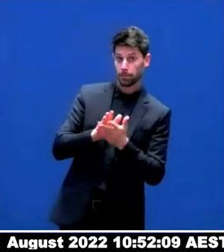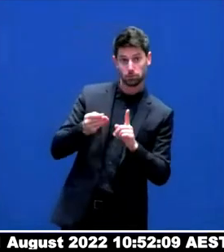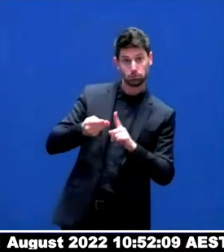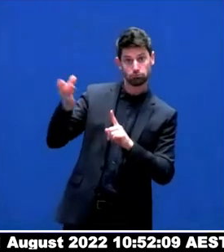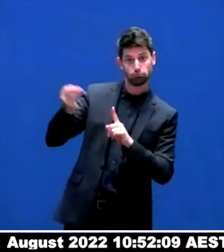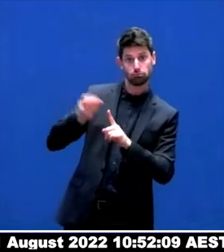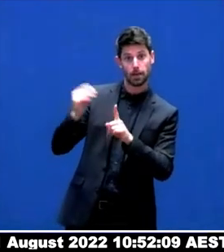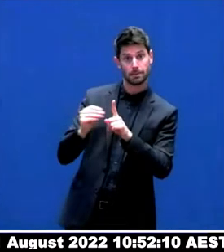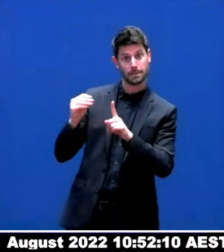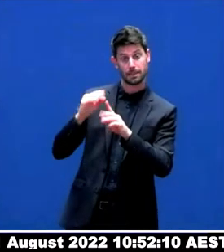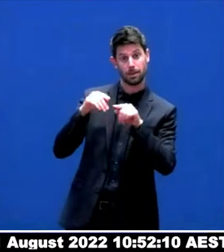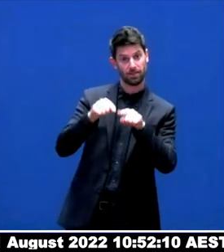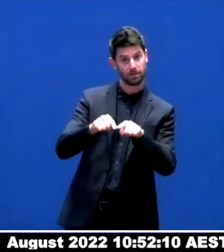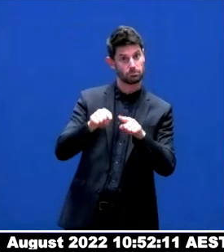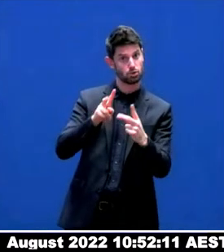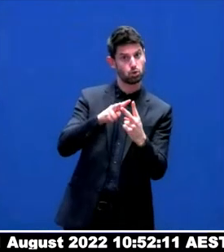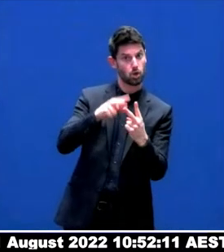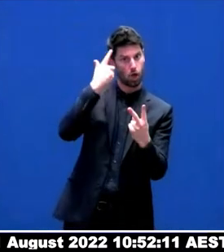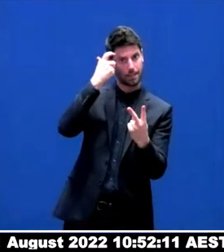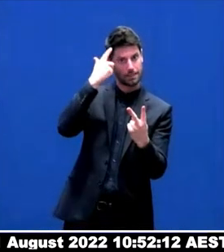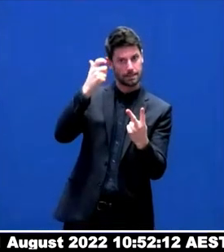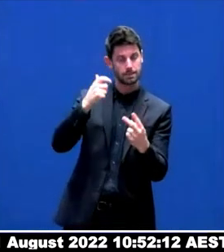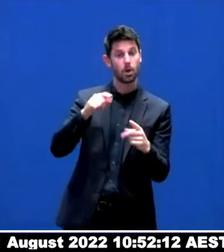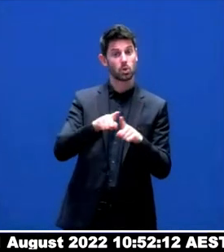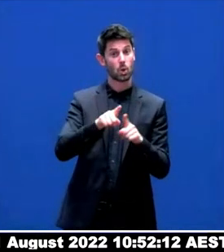And the other element which is referred to in our statement is, of course, the